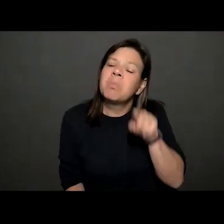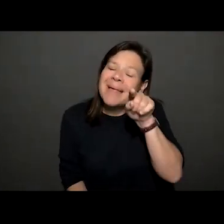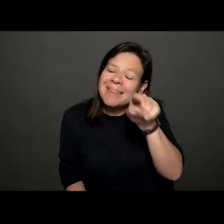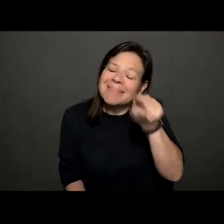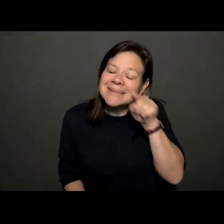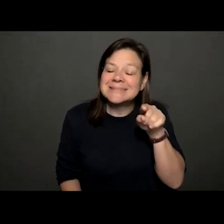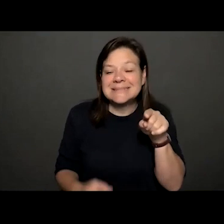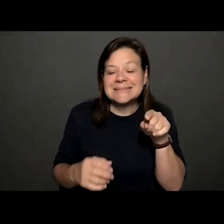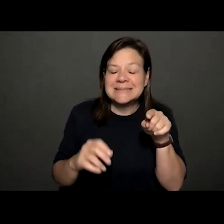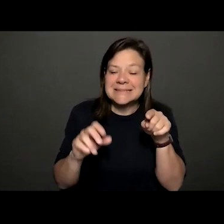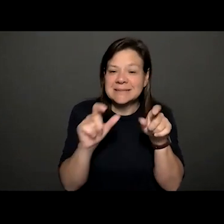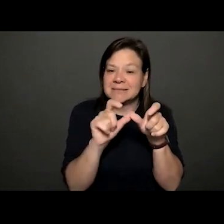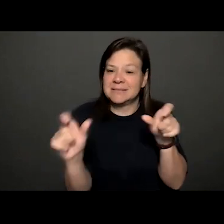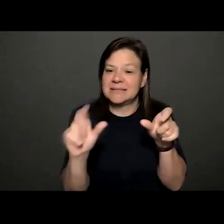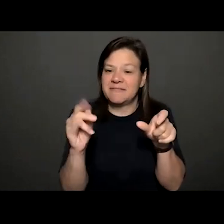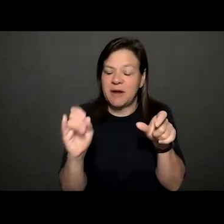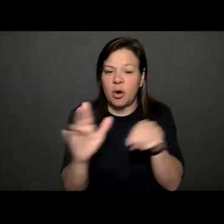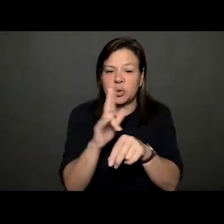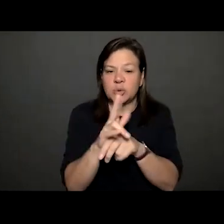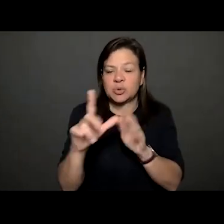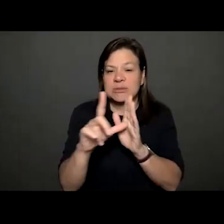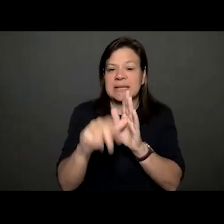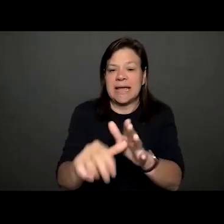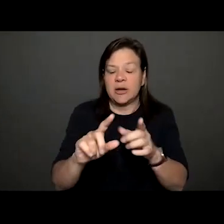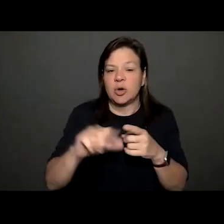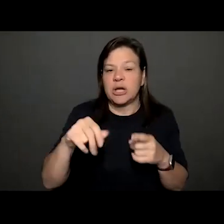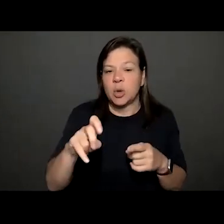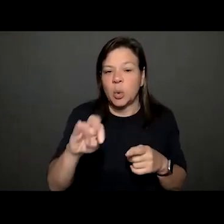LIKE IN GRAPH QL QUERIES OR CMS.